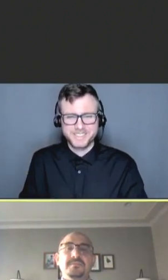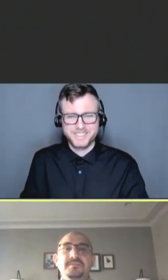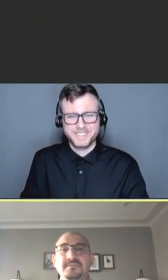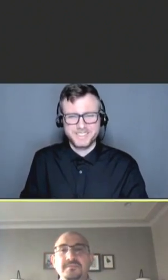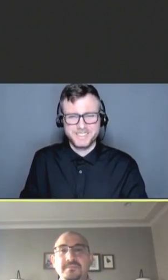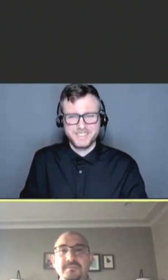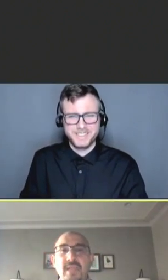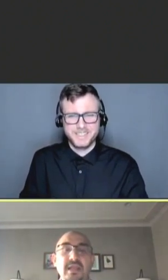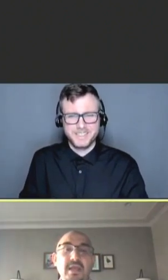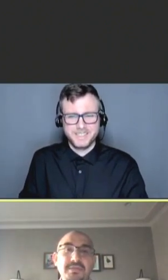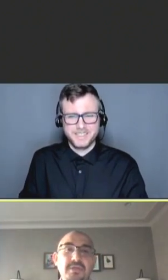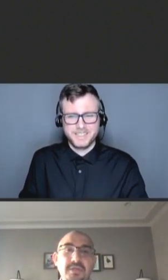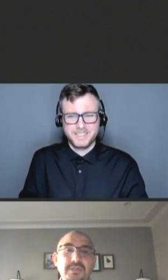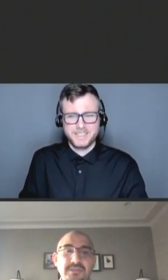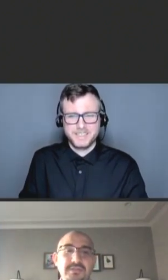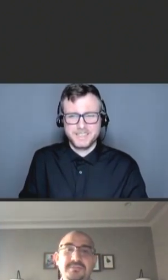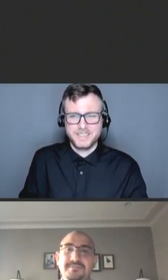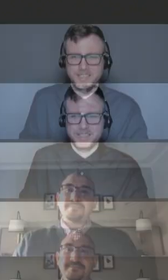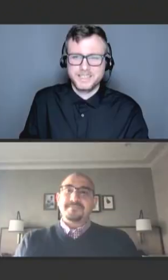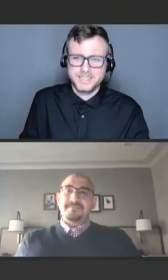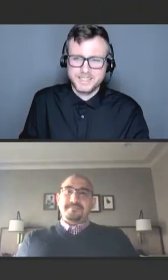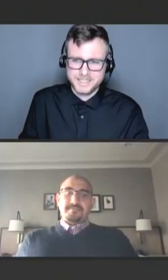Robert Hopkins: